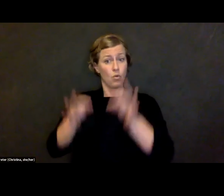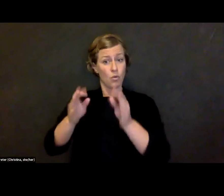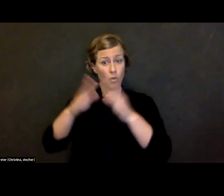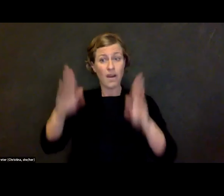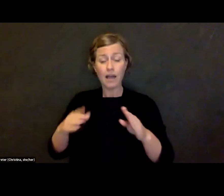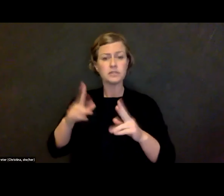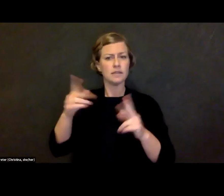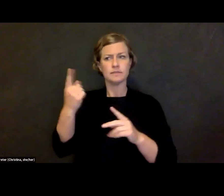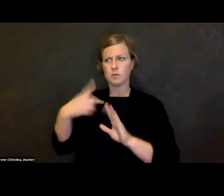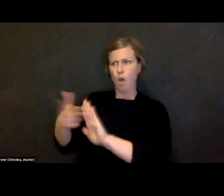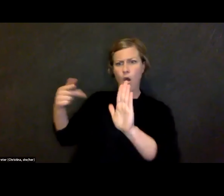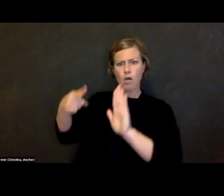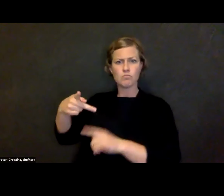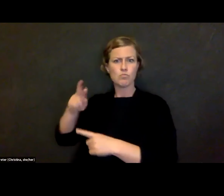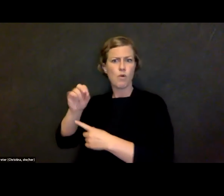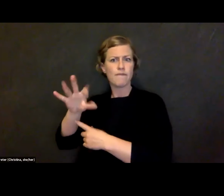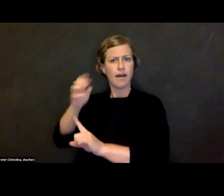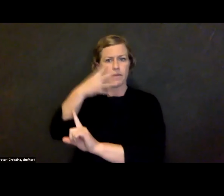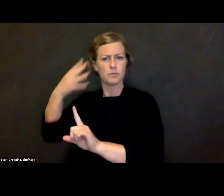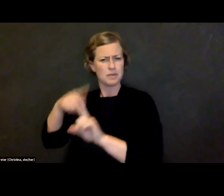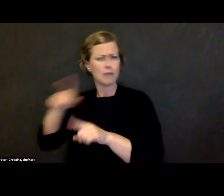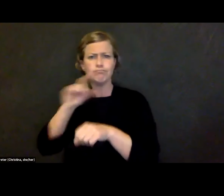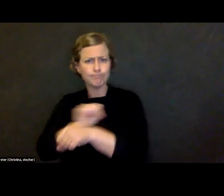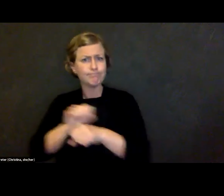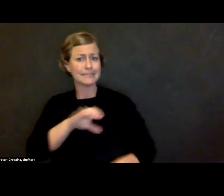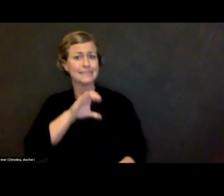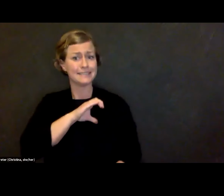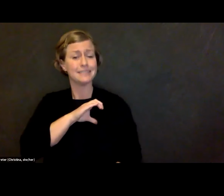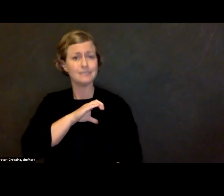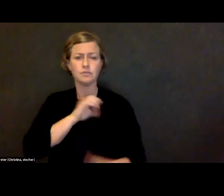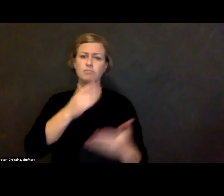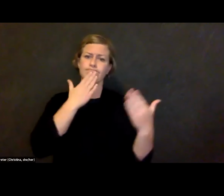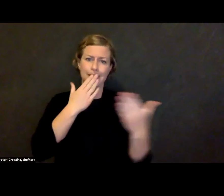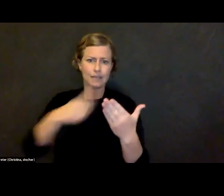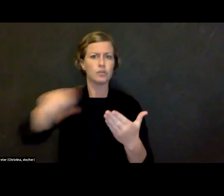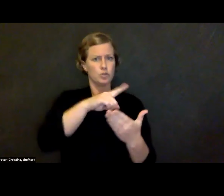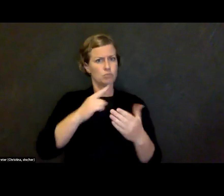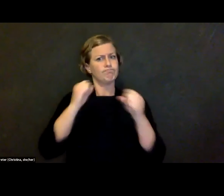Oregon story about a U.S. citizen wrongfully profiled outside of the Washington county courthouse. Thank you for the